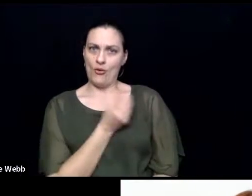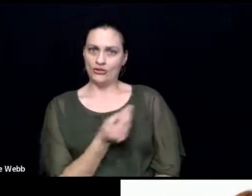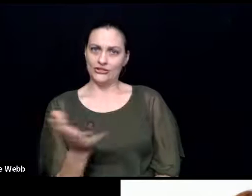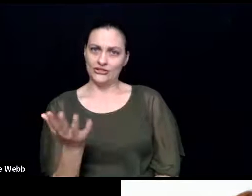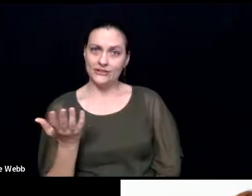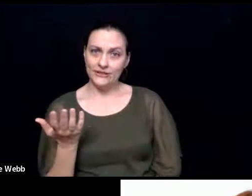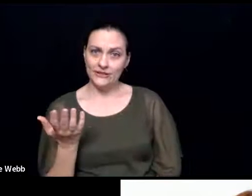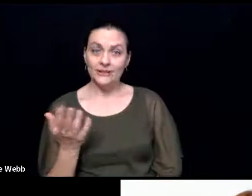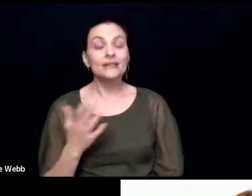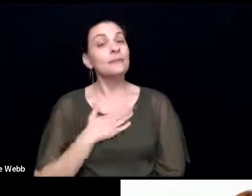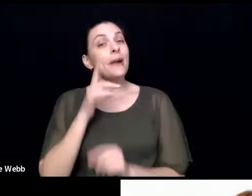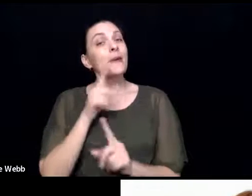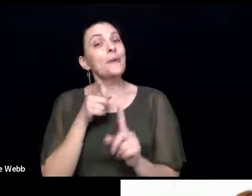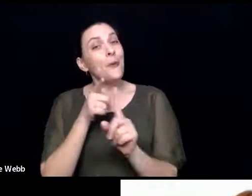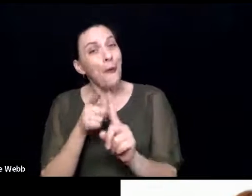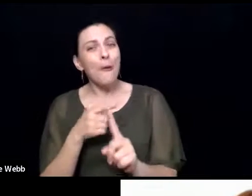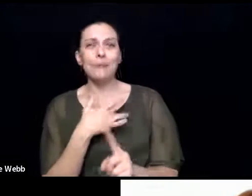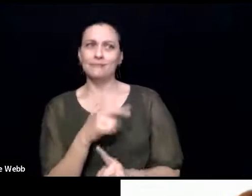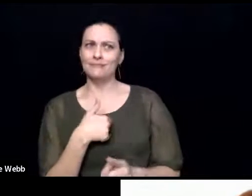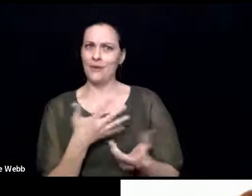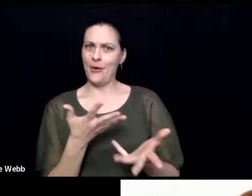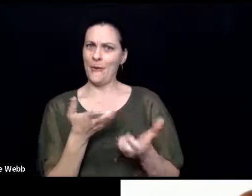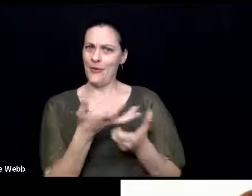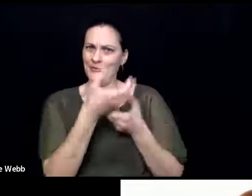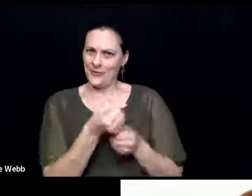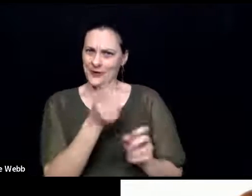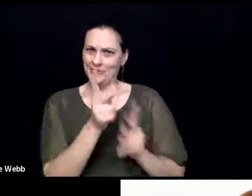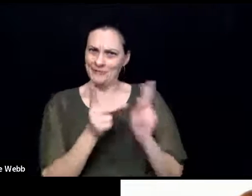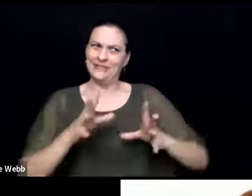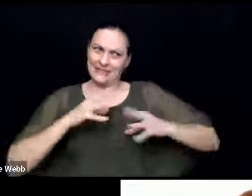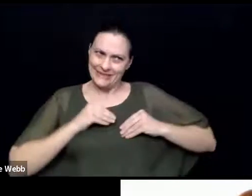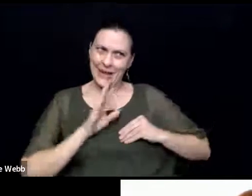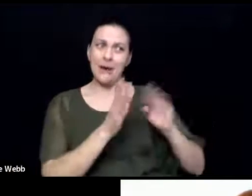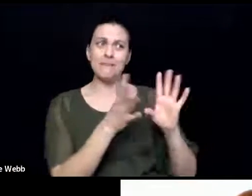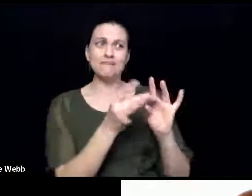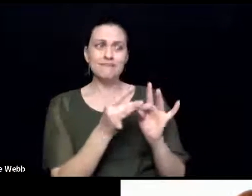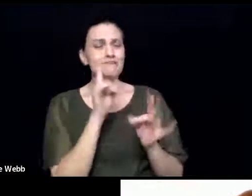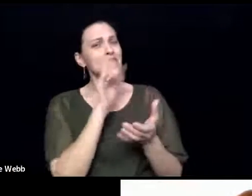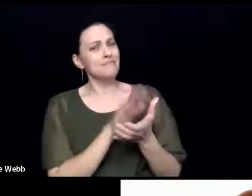have a good heart. There are some people out there who don't but for the most part